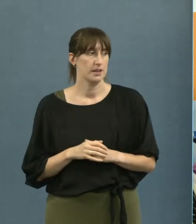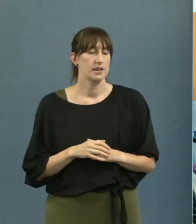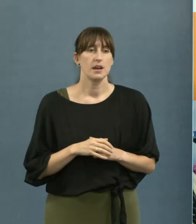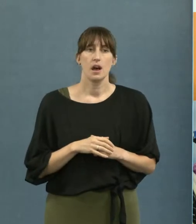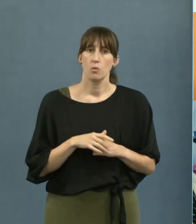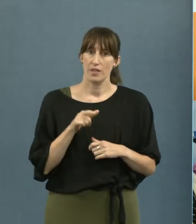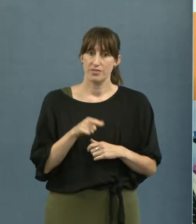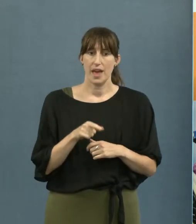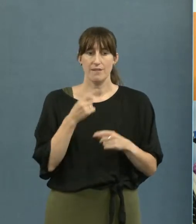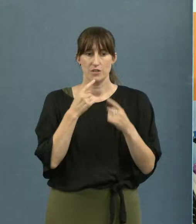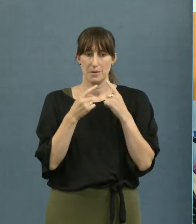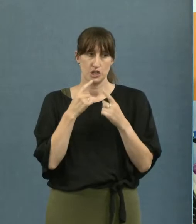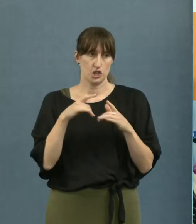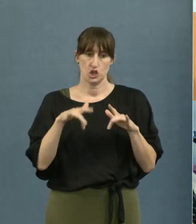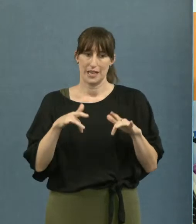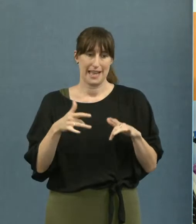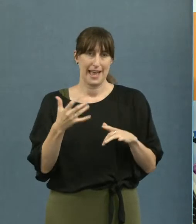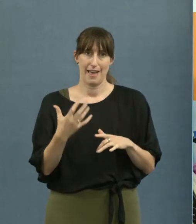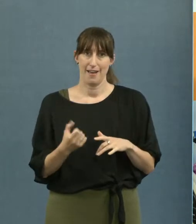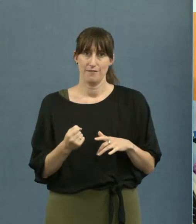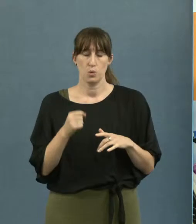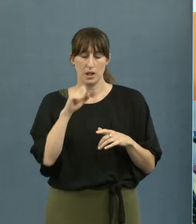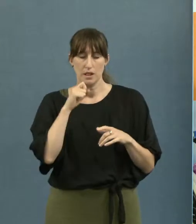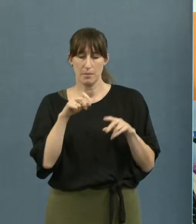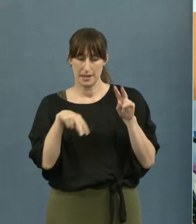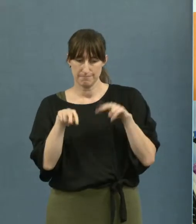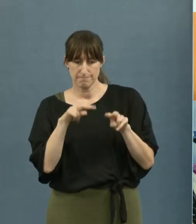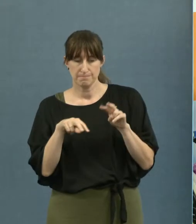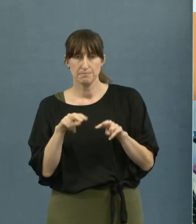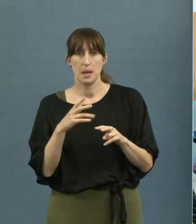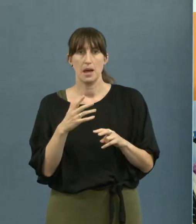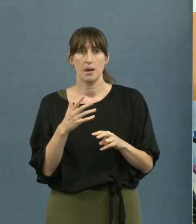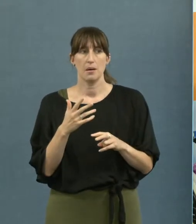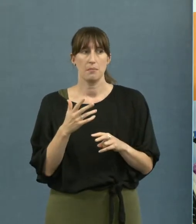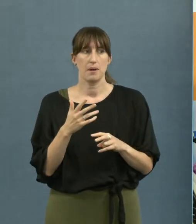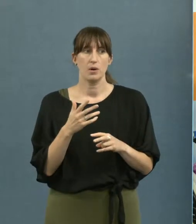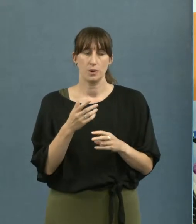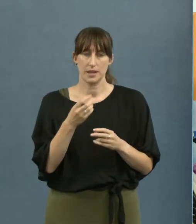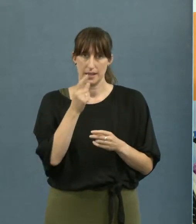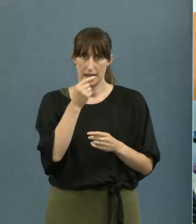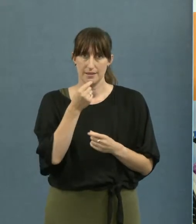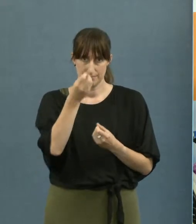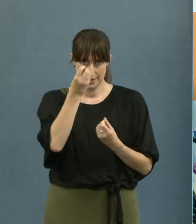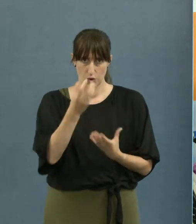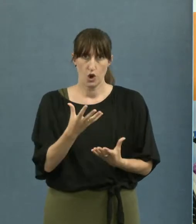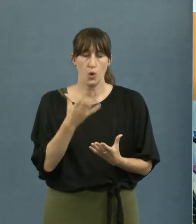So we'll be able to give you an update on when they will be able to report. I mean, I think